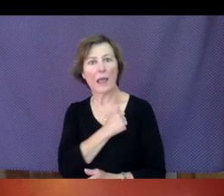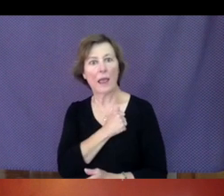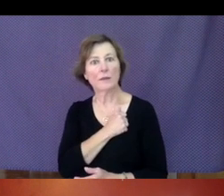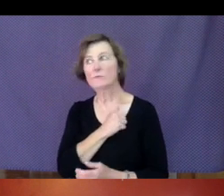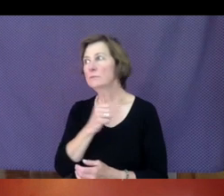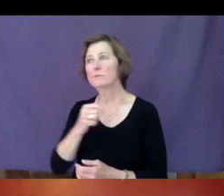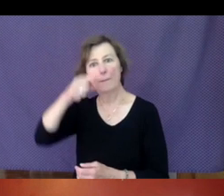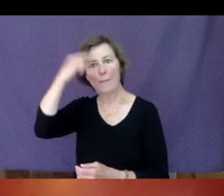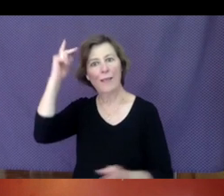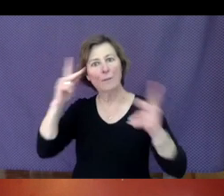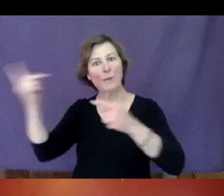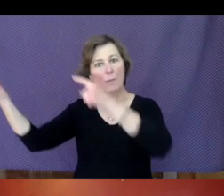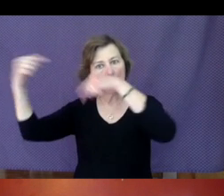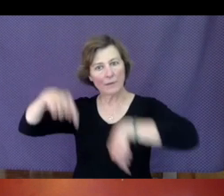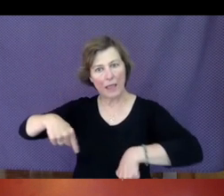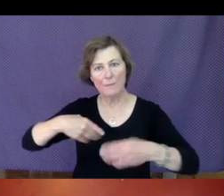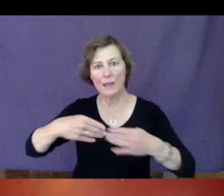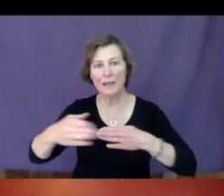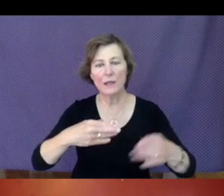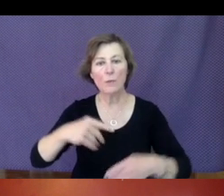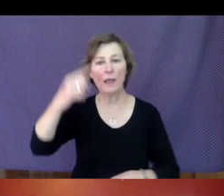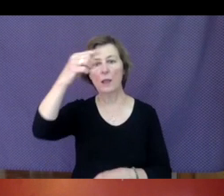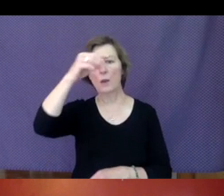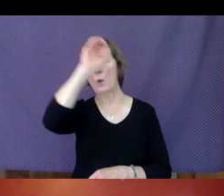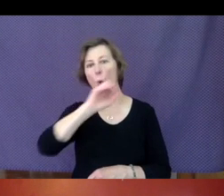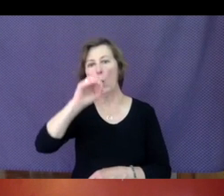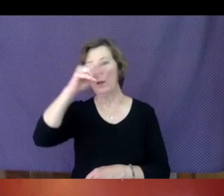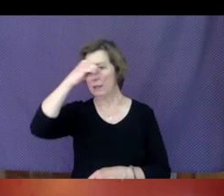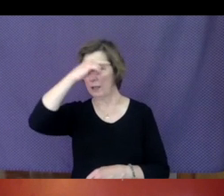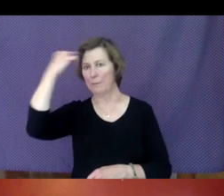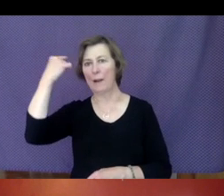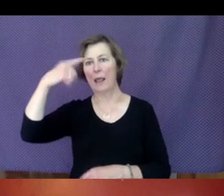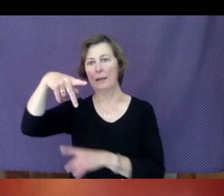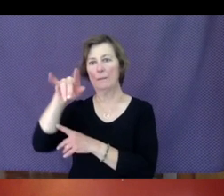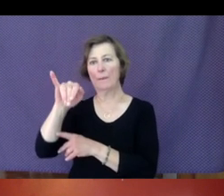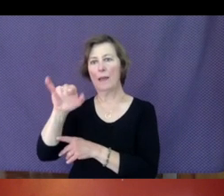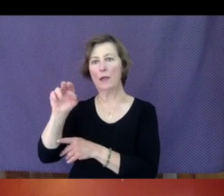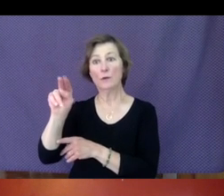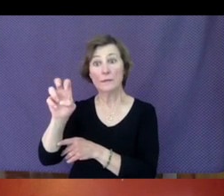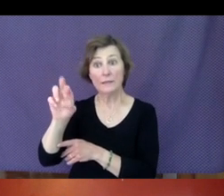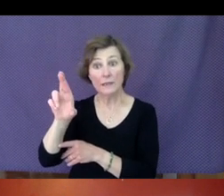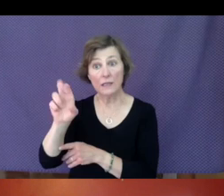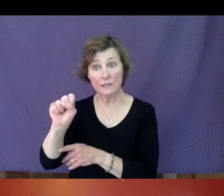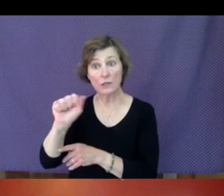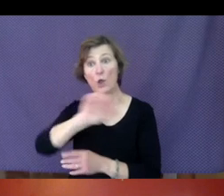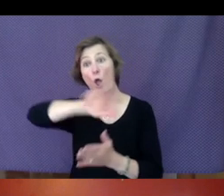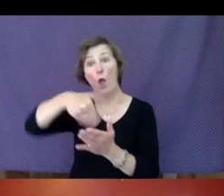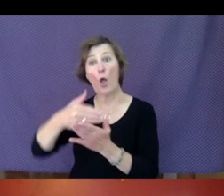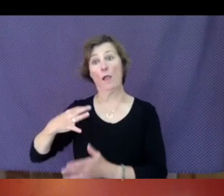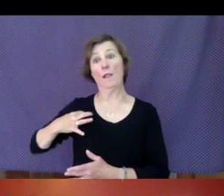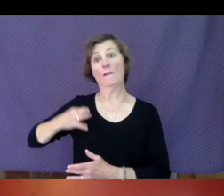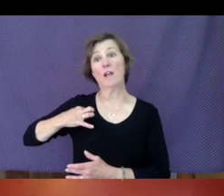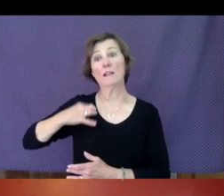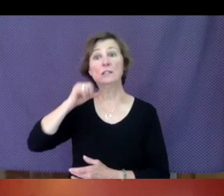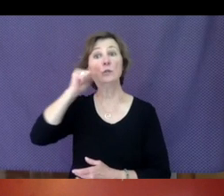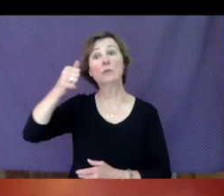The Oregon Black Pioneers is an all volunteer non-profit organization based right here in Salem, Oregon